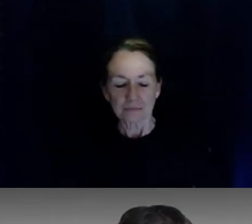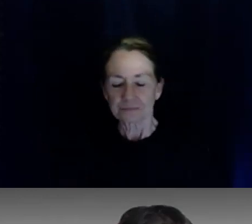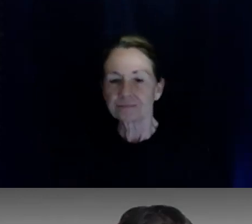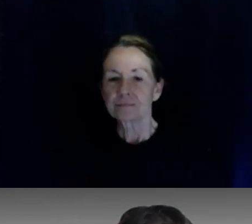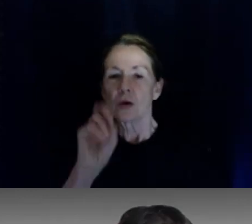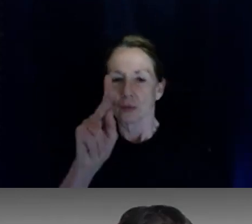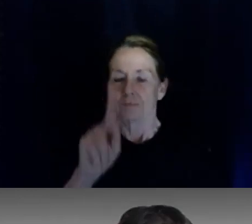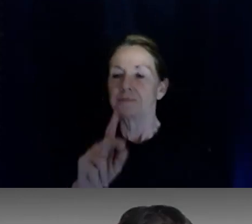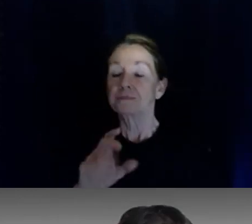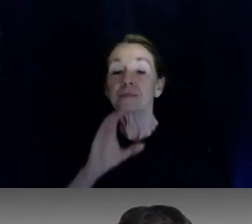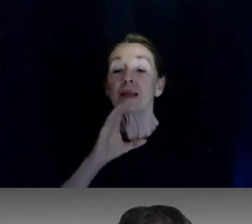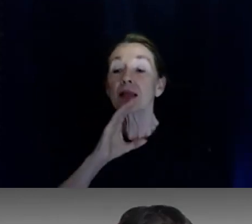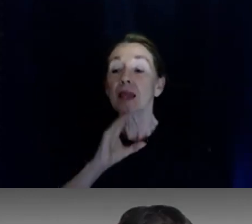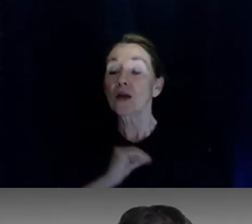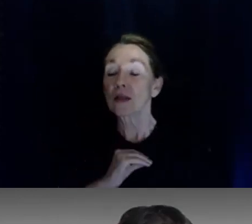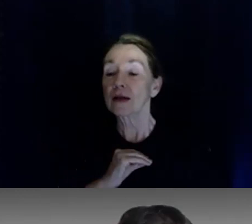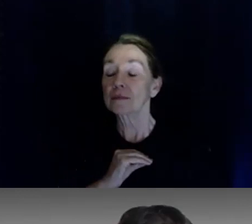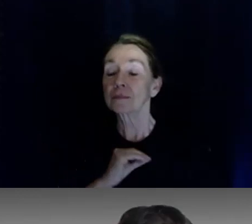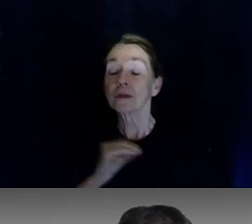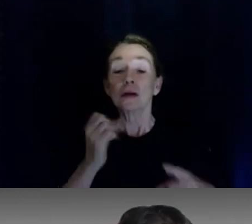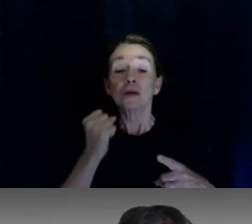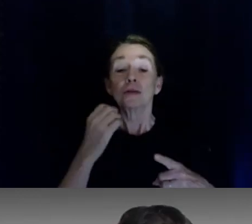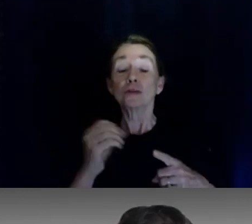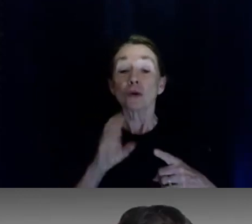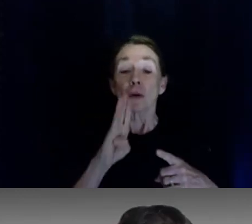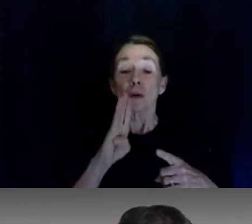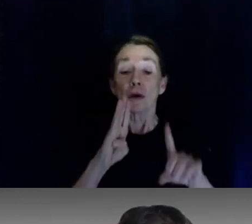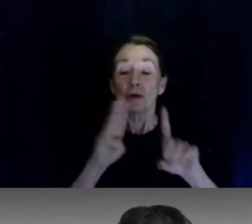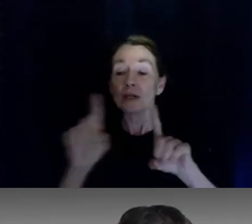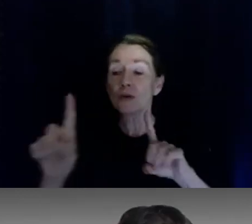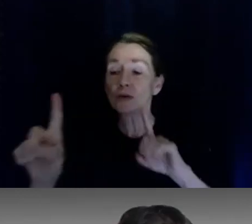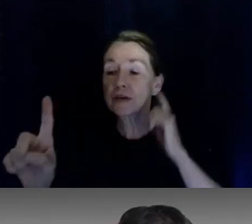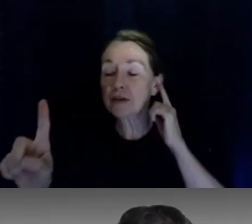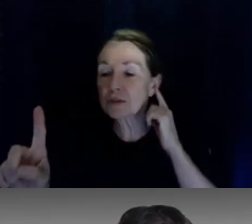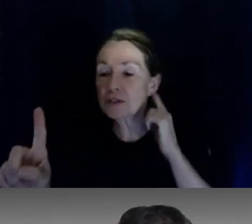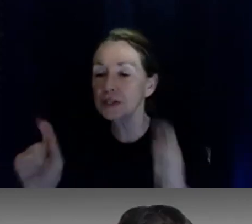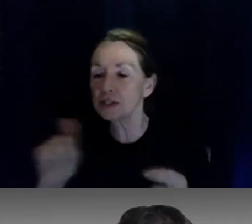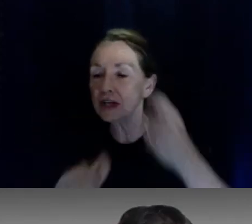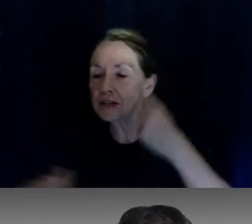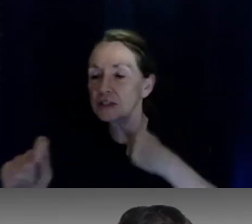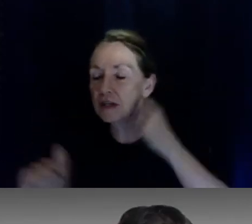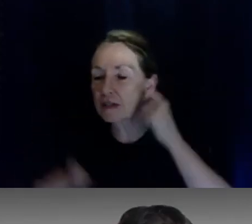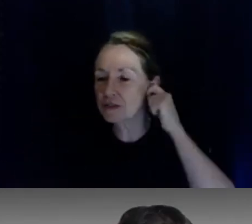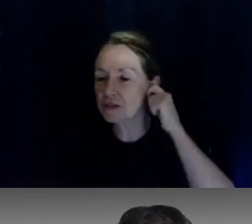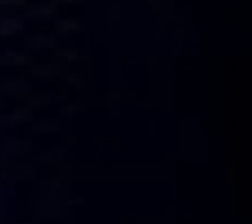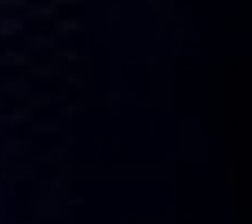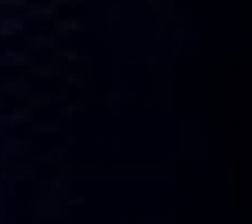CERTAINLY WE HAVE TO DOCUMENT THE COMPLAINTS BUT WE'RE HEARING THE SAME THINGS OVER AND OVER AGAIN. NOW WE DO HAVE A BETTER IDEA OF WHAT THE REAL ISSUES ARE. OKAY. CAROLINE? WE'RE HEARING THE SAME THINGS OVER AND OVER AGAIN. NOW WE DO HAVE A BETTER IDEA OF WHAT THE REAL ISSUES ARE.